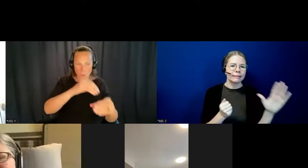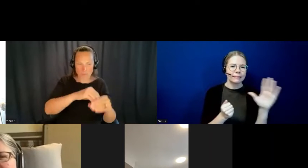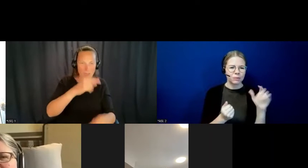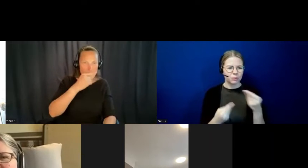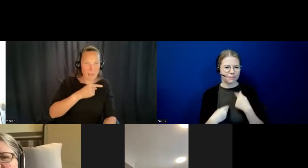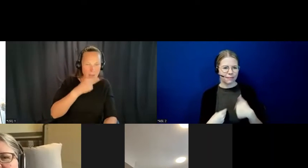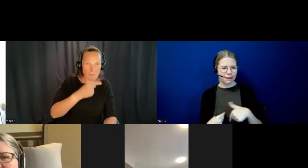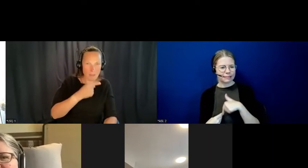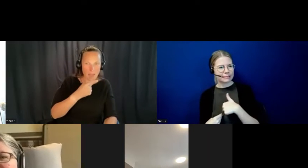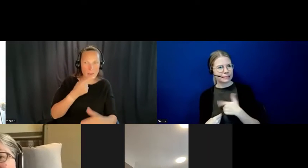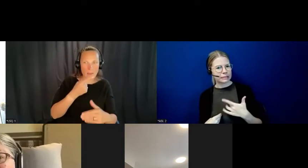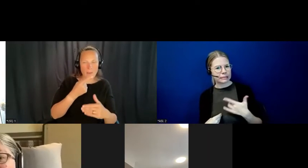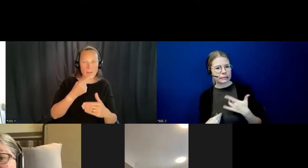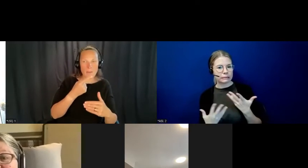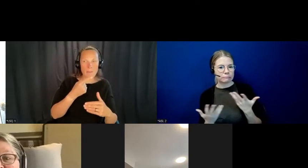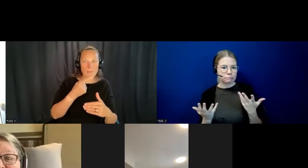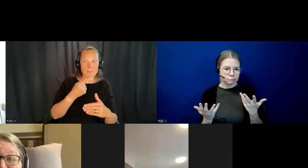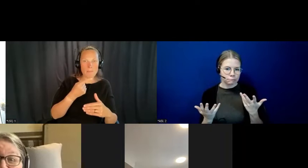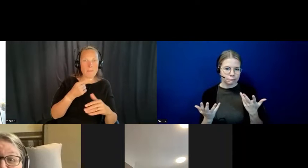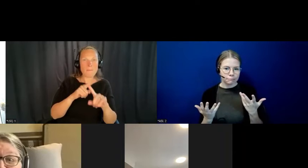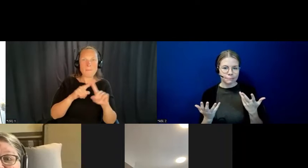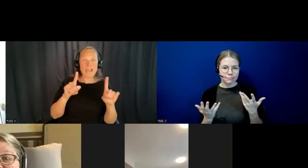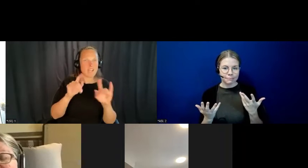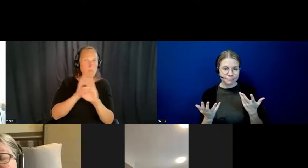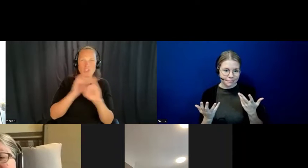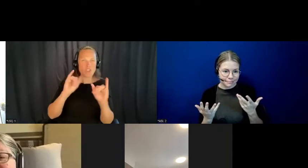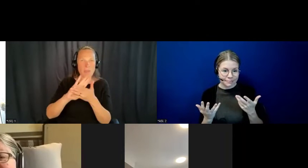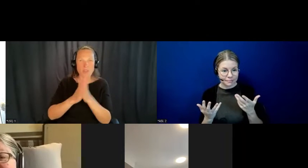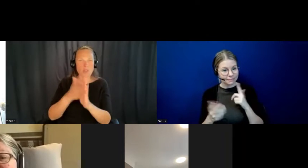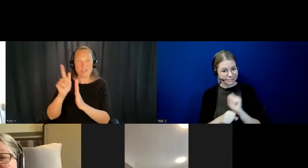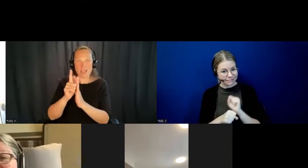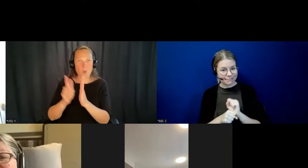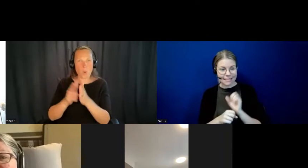IS THIS SOMETHING THAT, AS YOU SAY, THE FIREFIGHTERS FIVE YEARS. IS THIS SOMETHING,